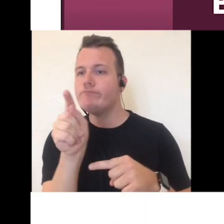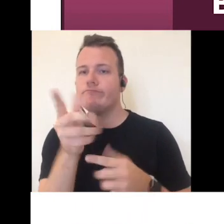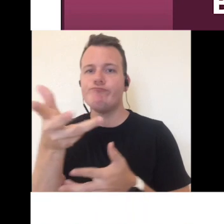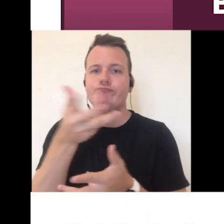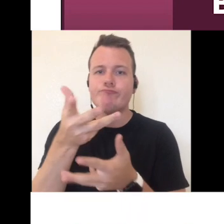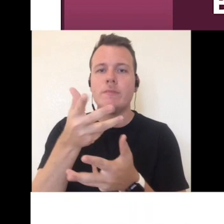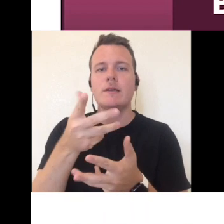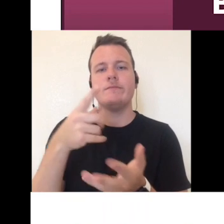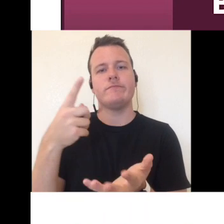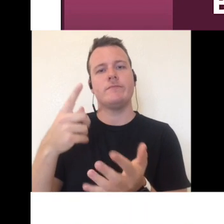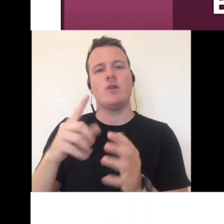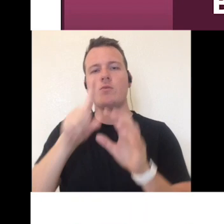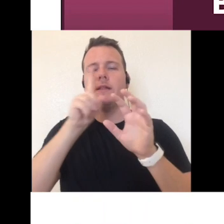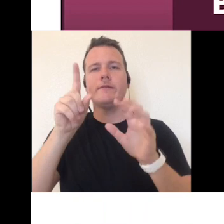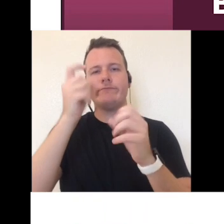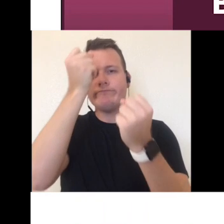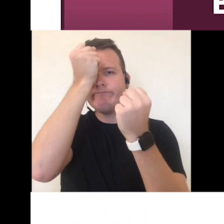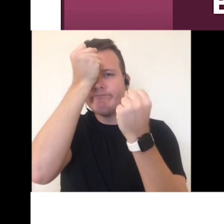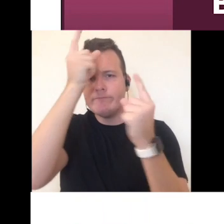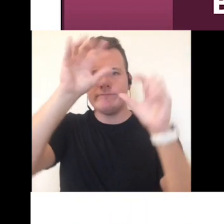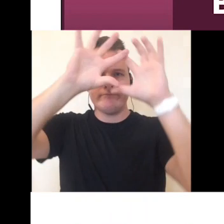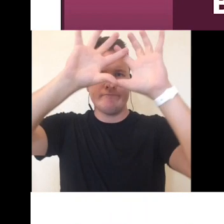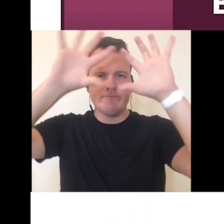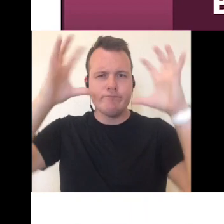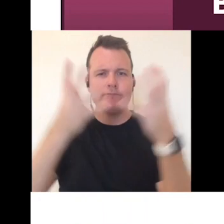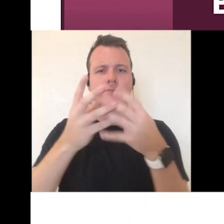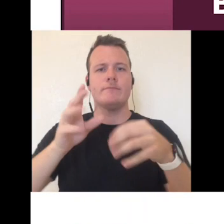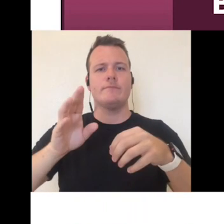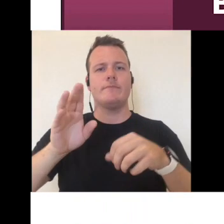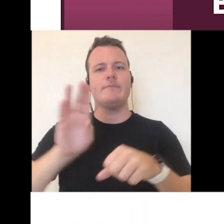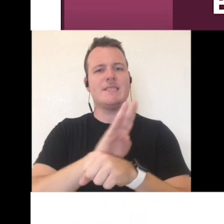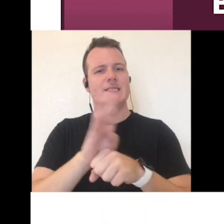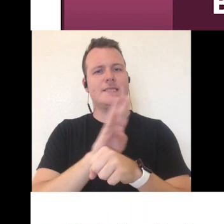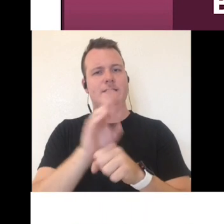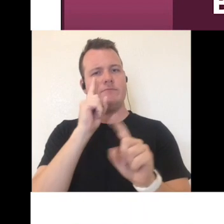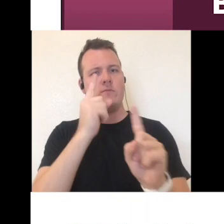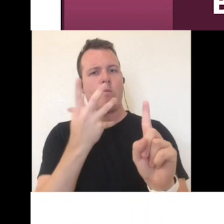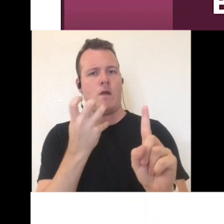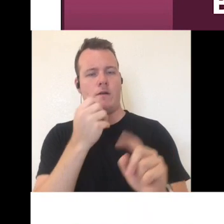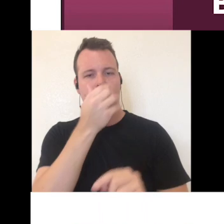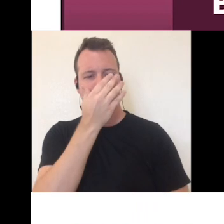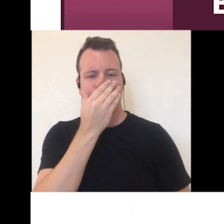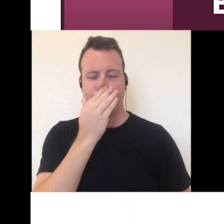well as others, as to the kind of practice that you really want. It's- it's